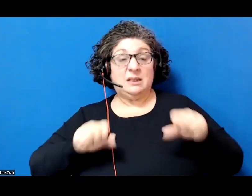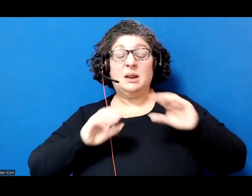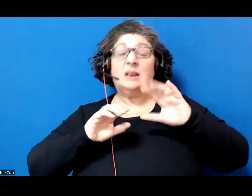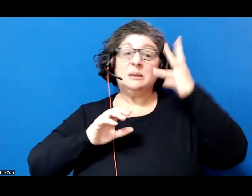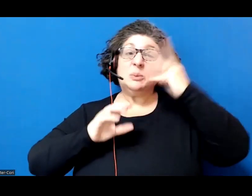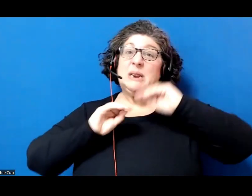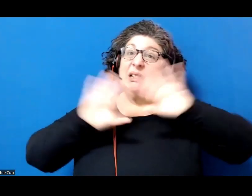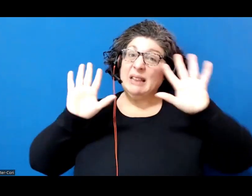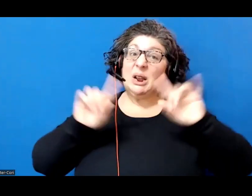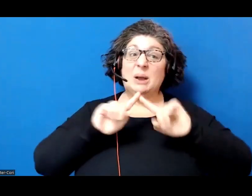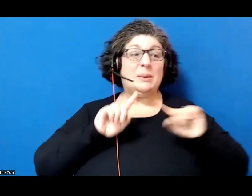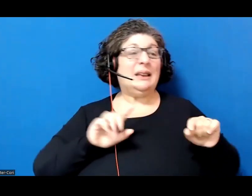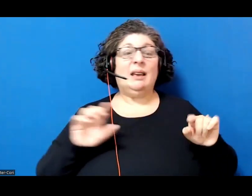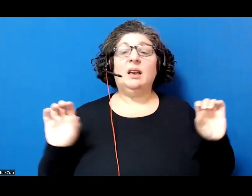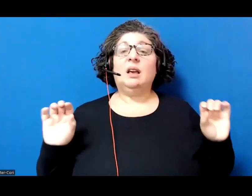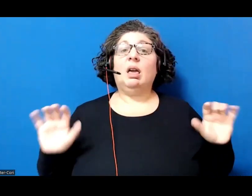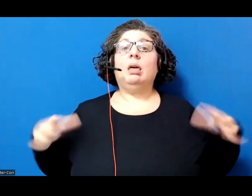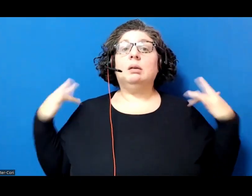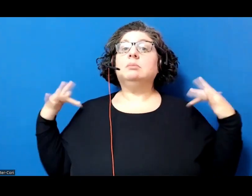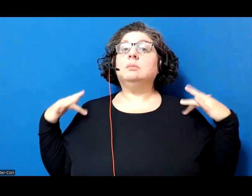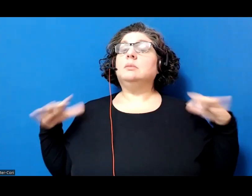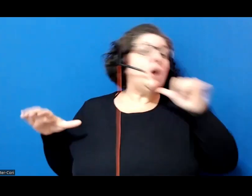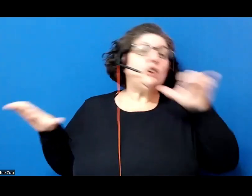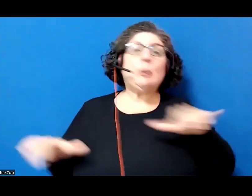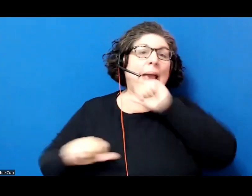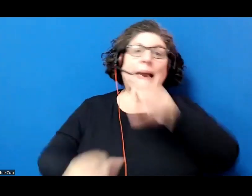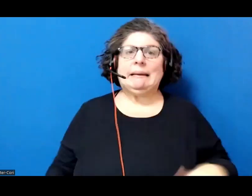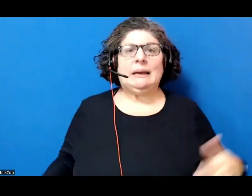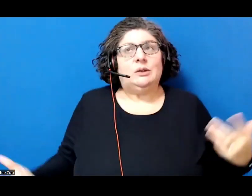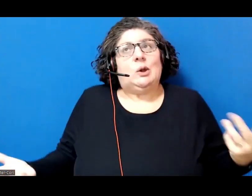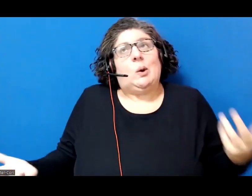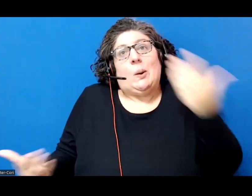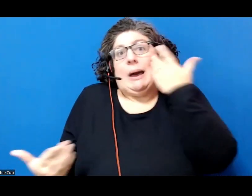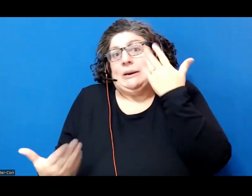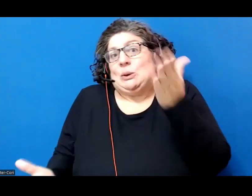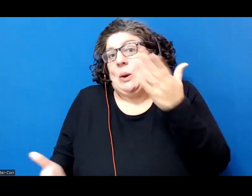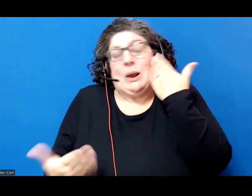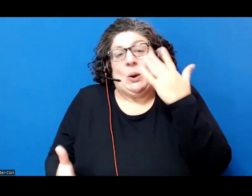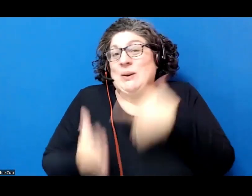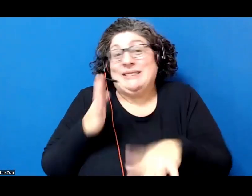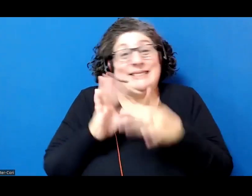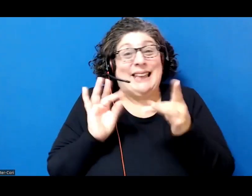But he's not doing any of it.So I don't know. I don't know what to say.